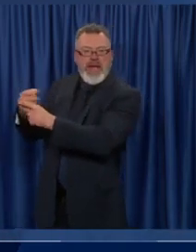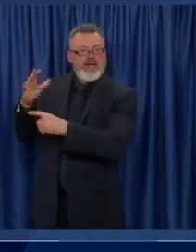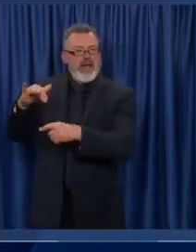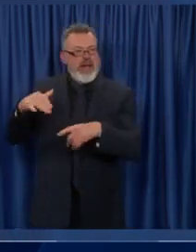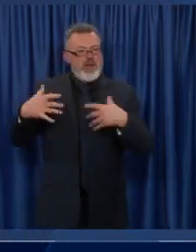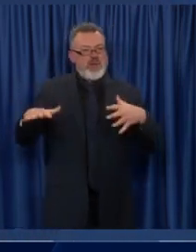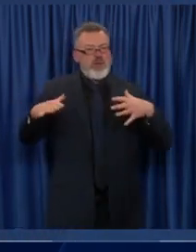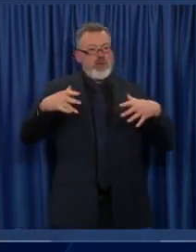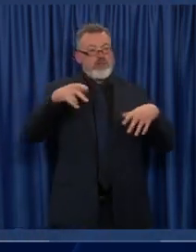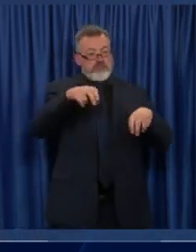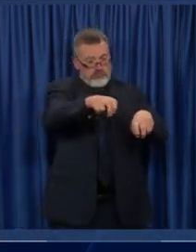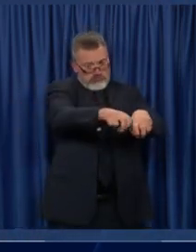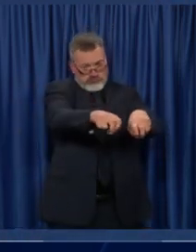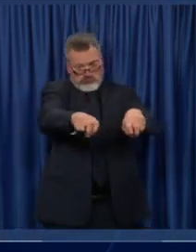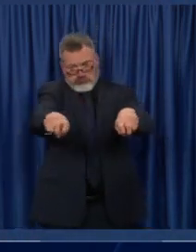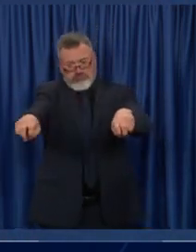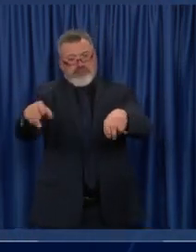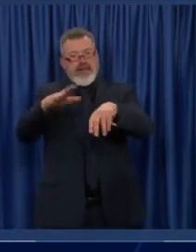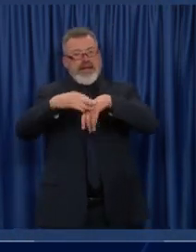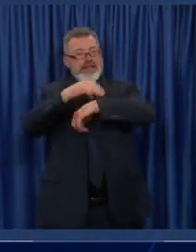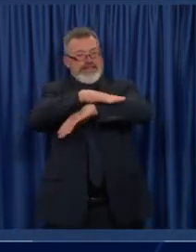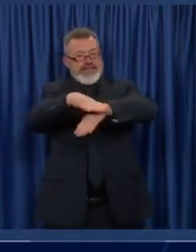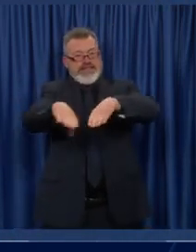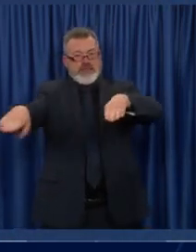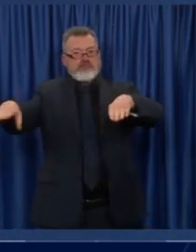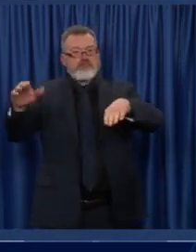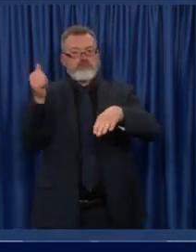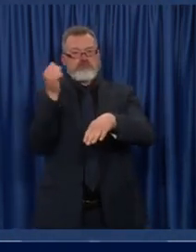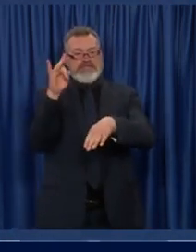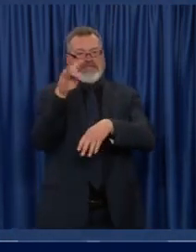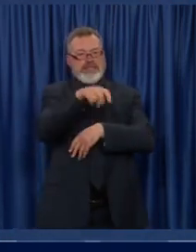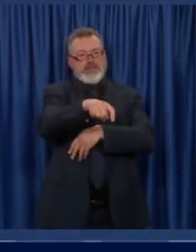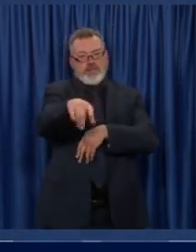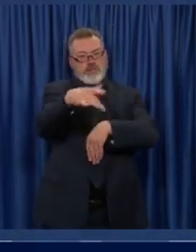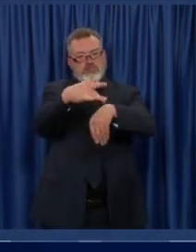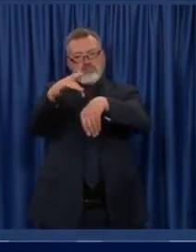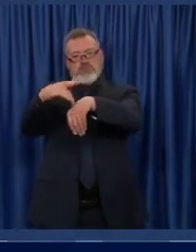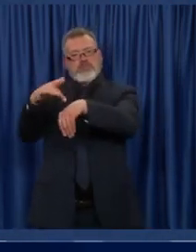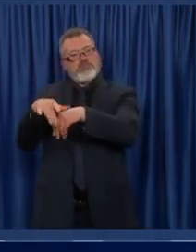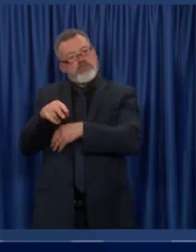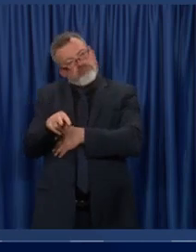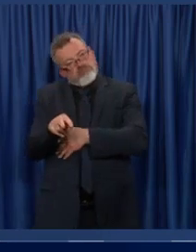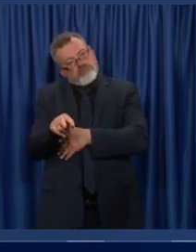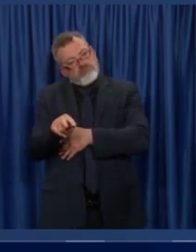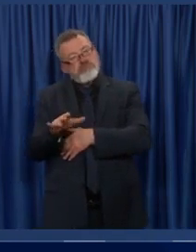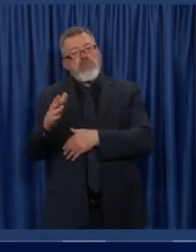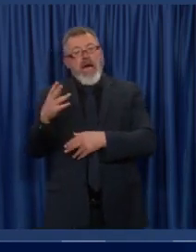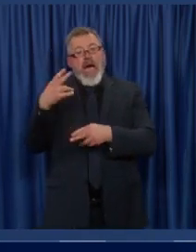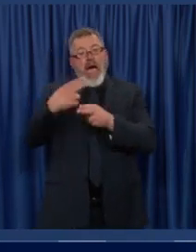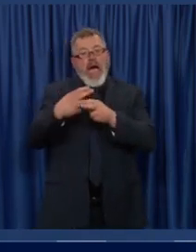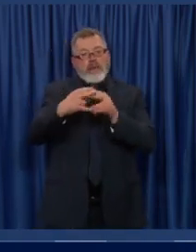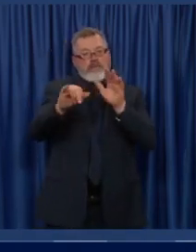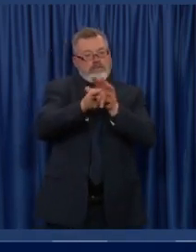AGAIN, VERY MOVING AND VERY EMOTIONAL. THERE WERE 18 SEATS ON THE STAGE TO REPRESENT SAVING A SEAT FOR EACH VICTIM OF THE TRAGEDY.